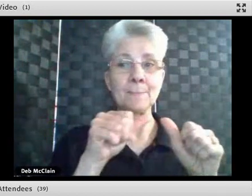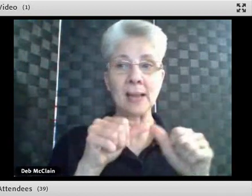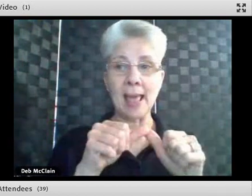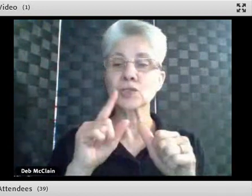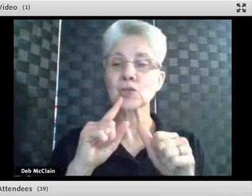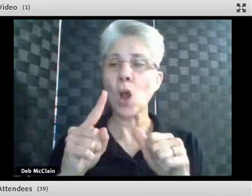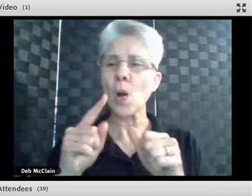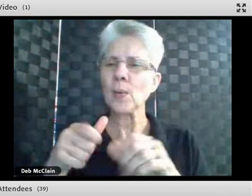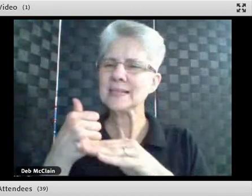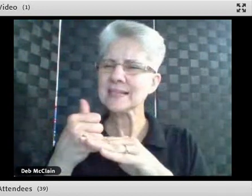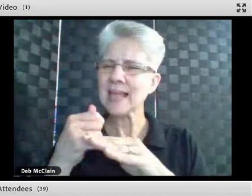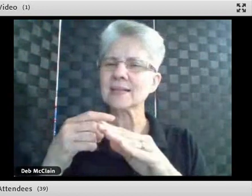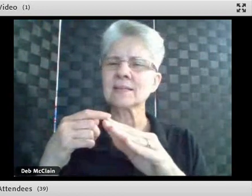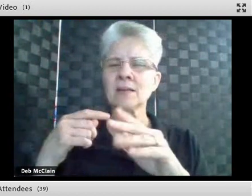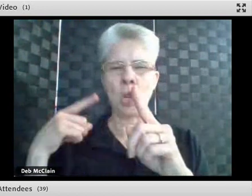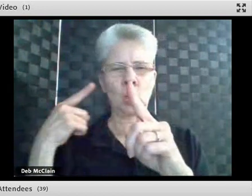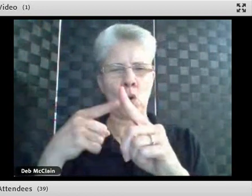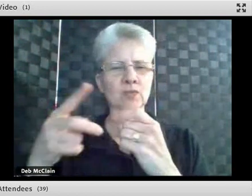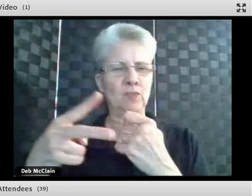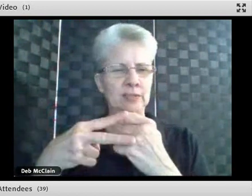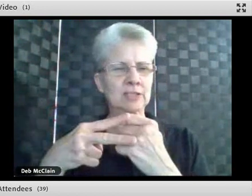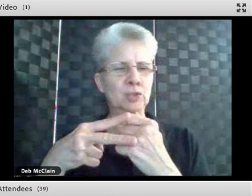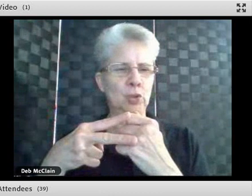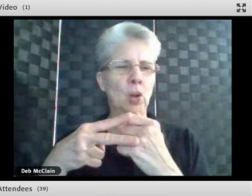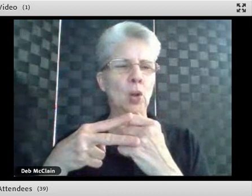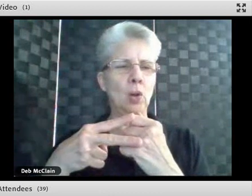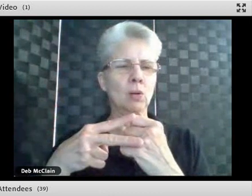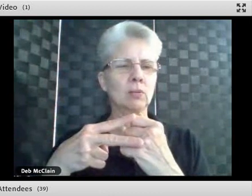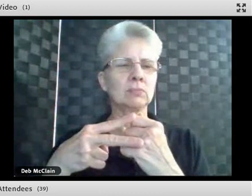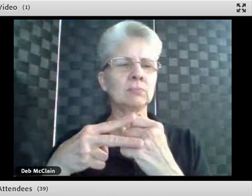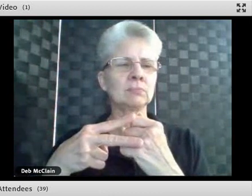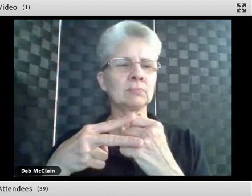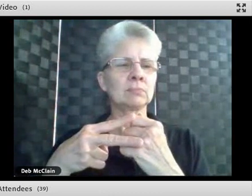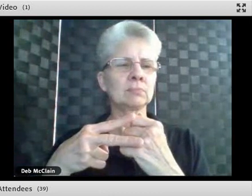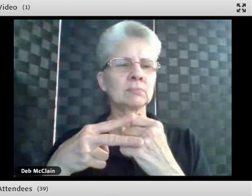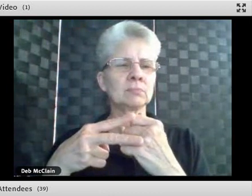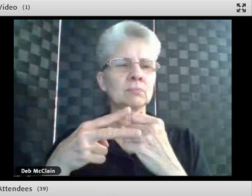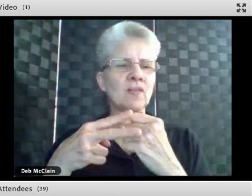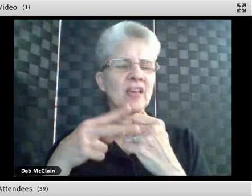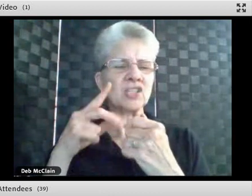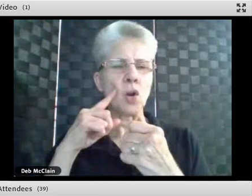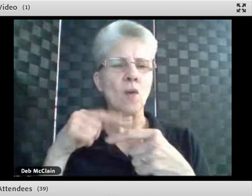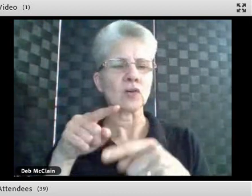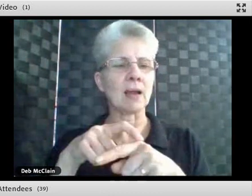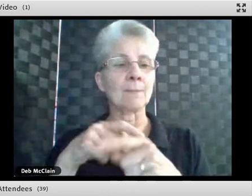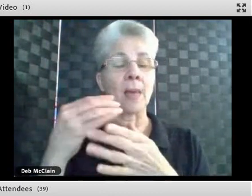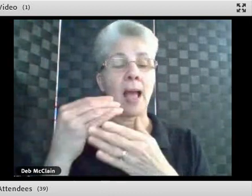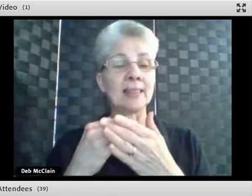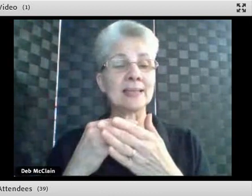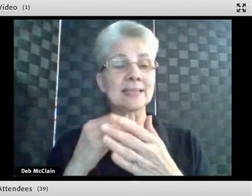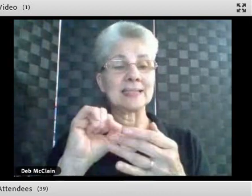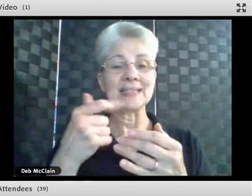and set goals for your digital preservation program over time. I listed The Signal here,